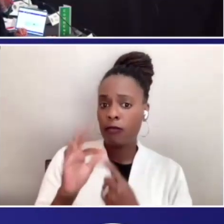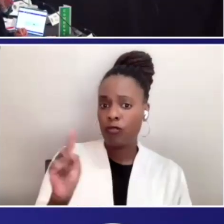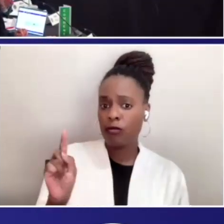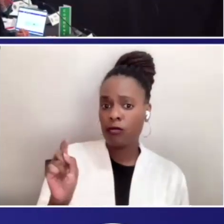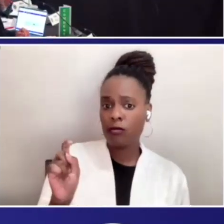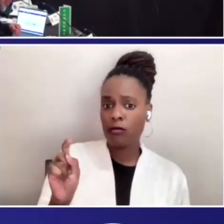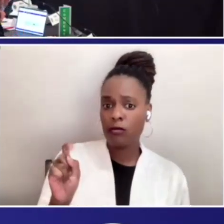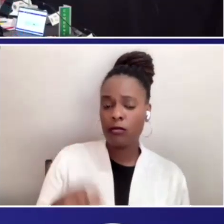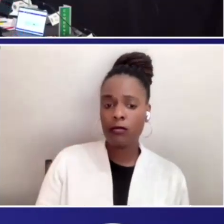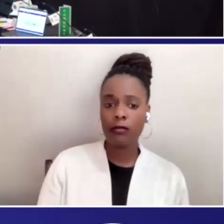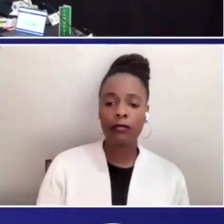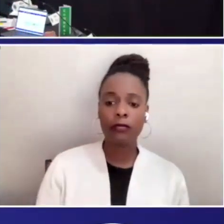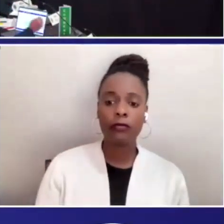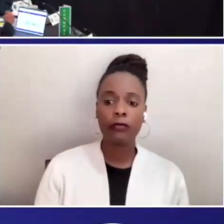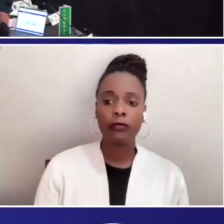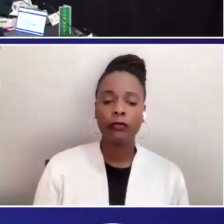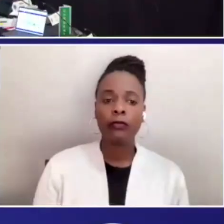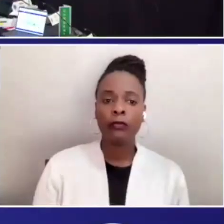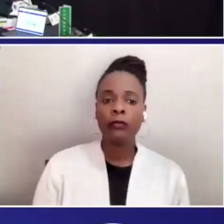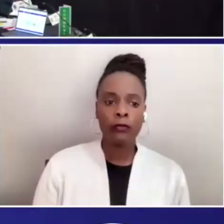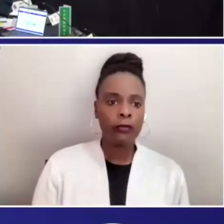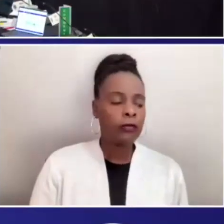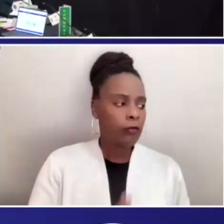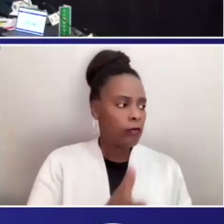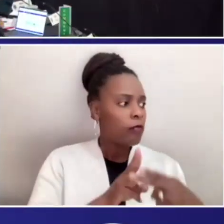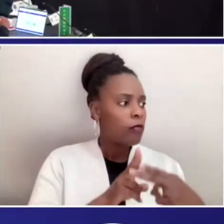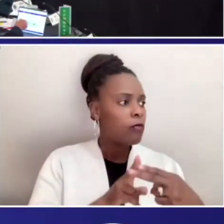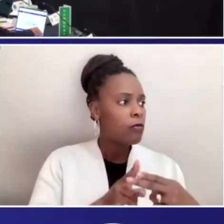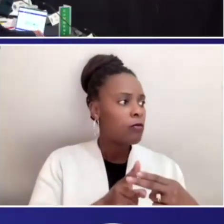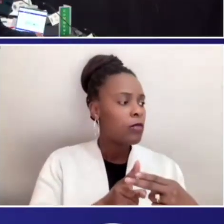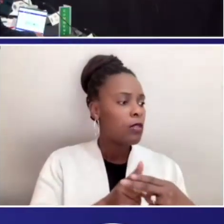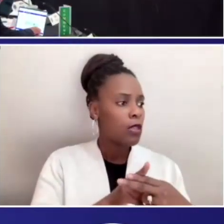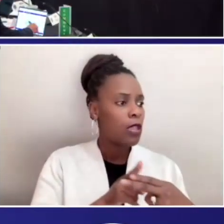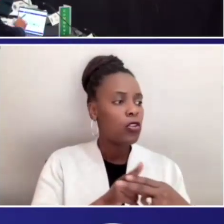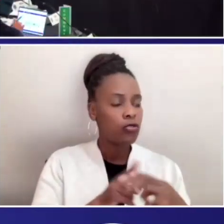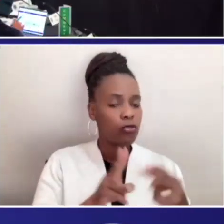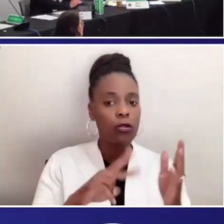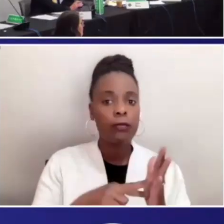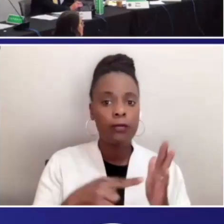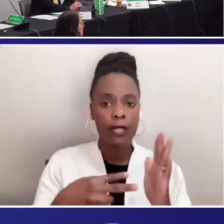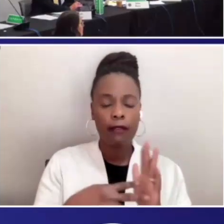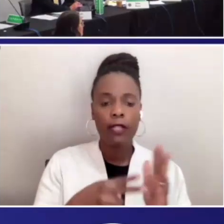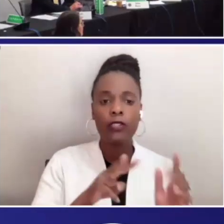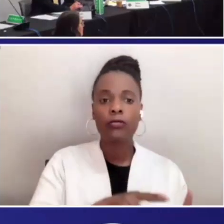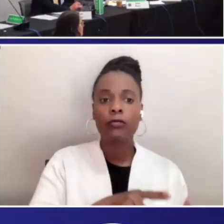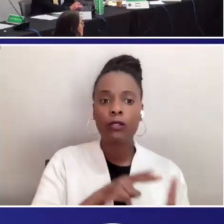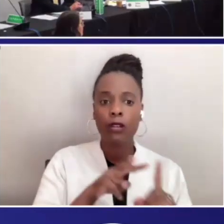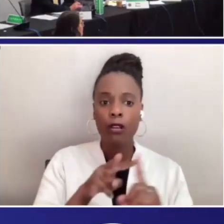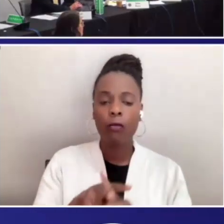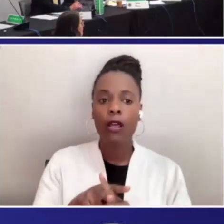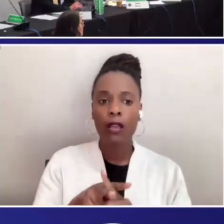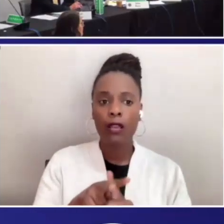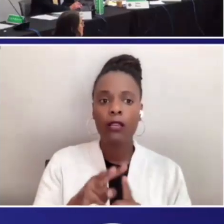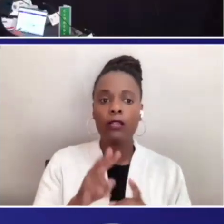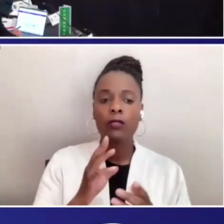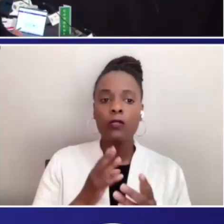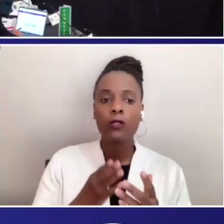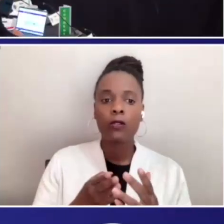That the interim definition applies through the words that you just said.